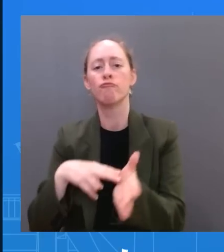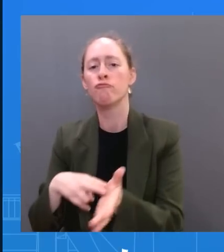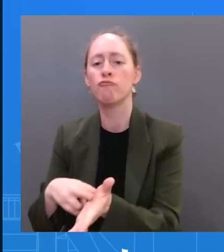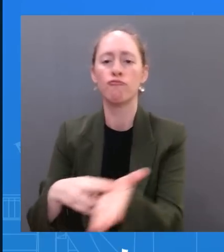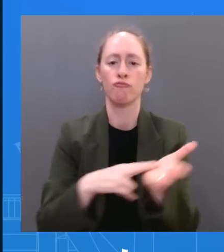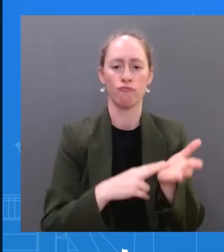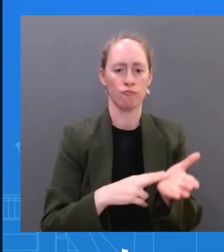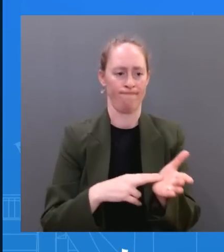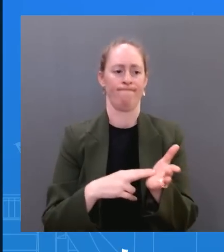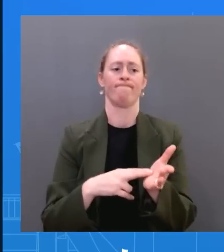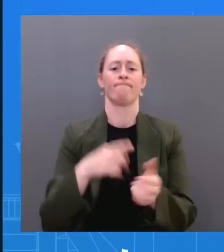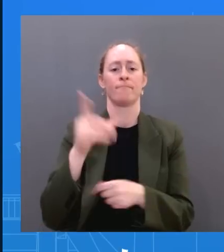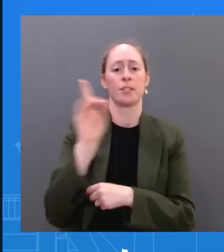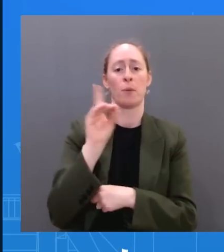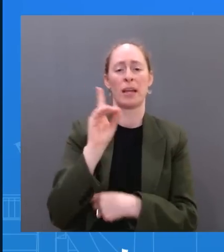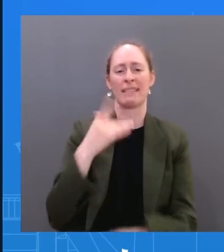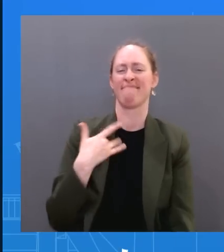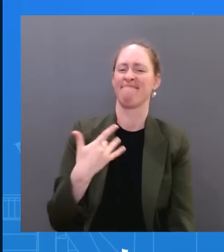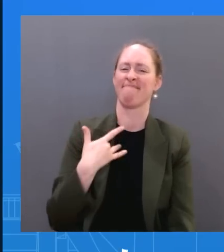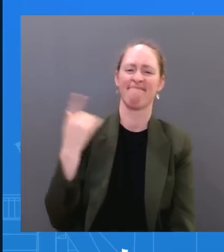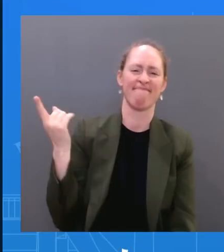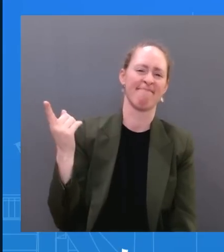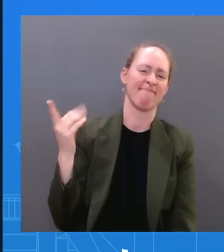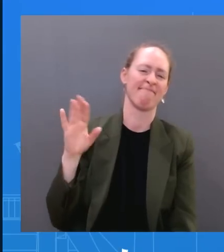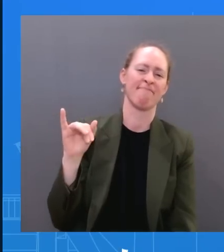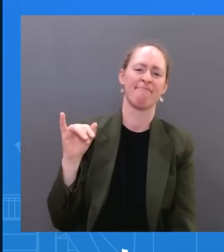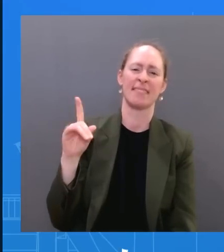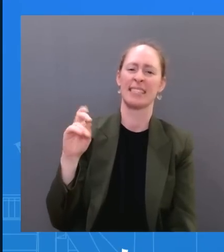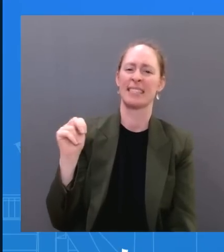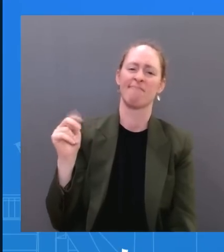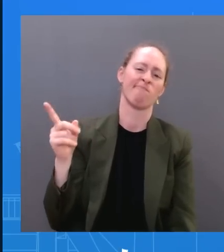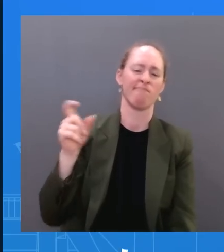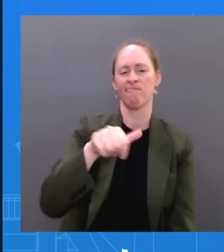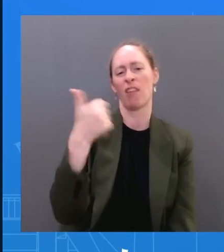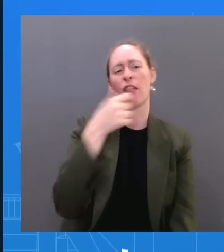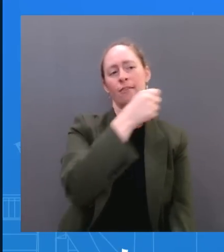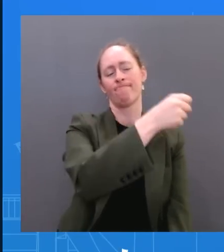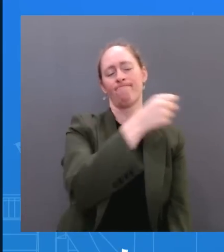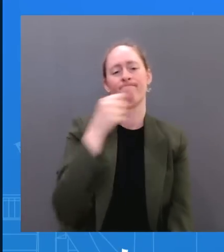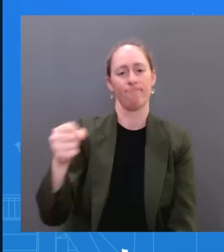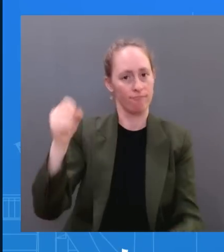from that very same poll, there were 92 percent of Democrats